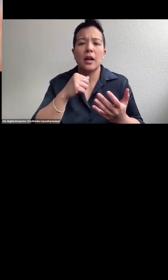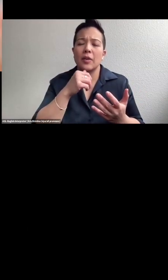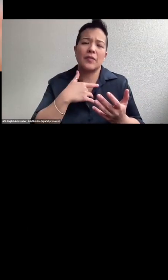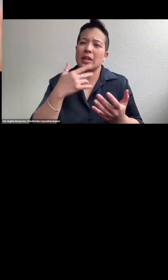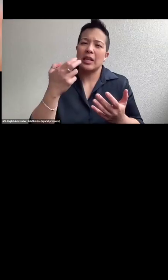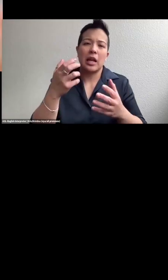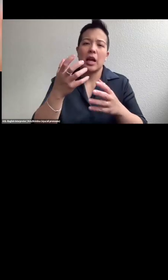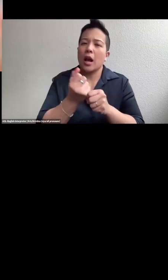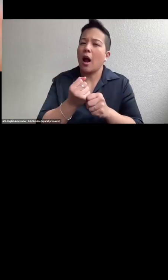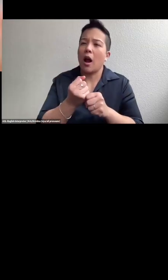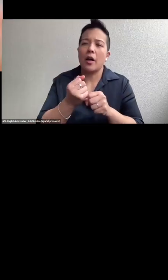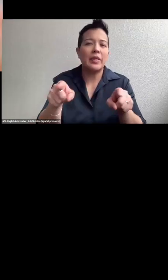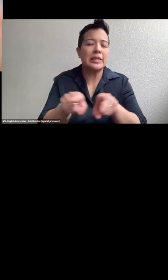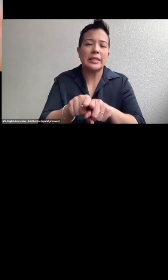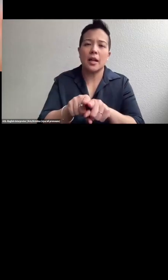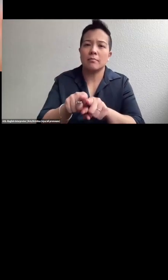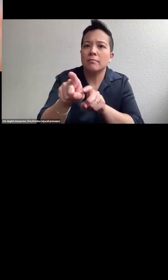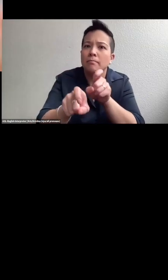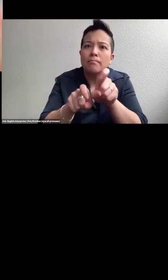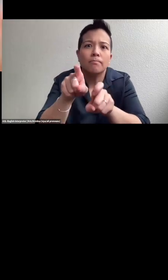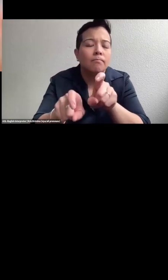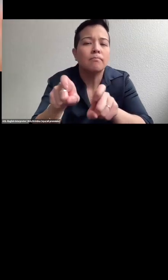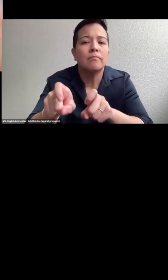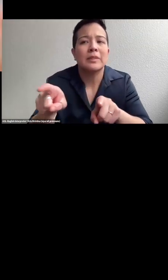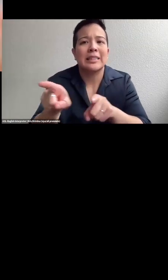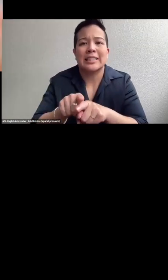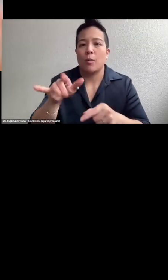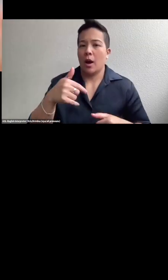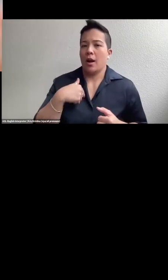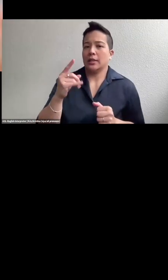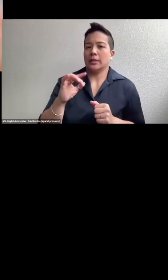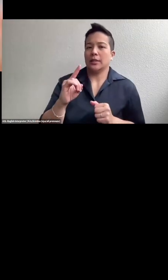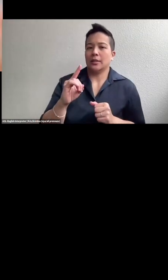grilling and things like that, the way that I did. But